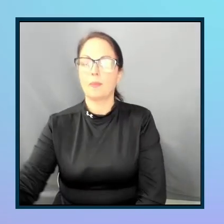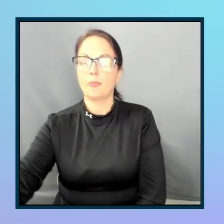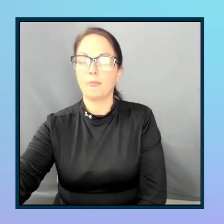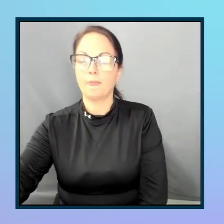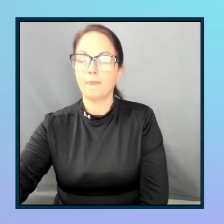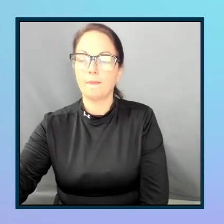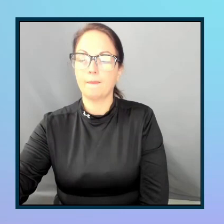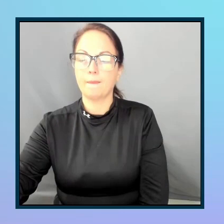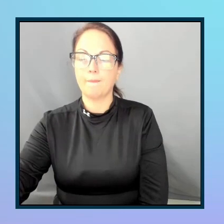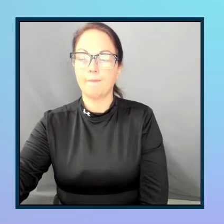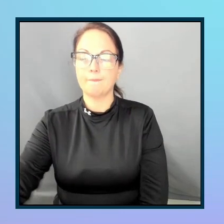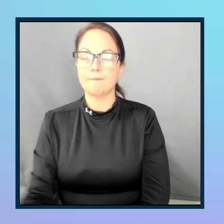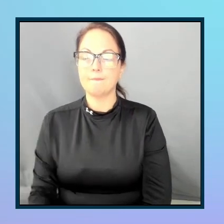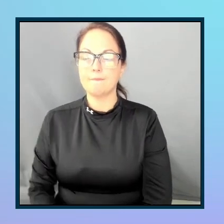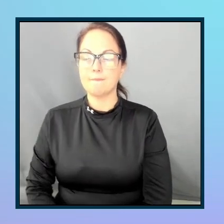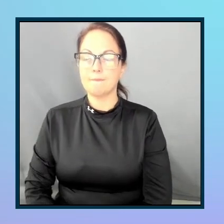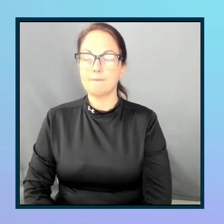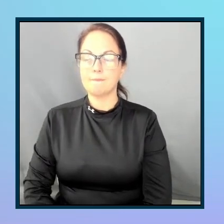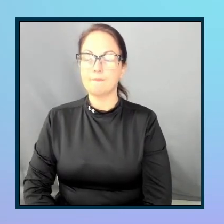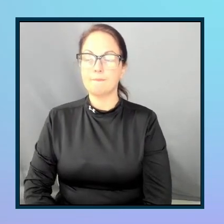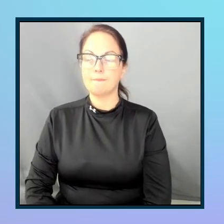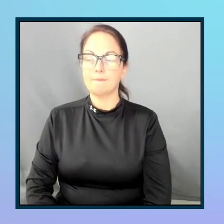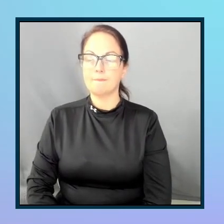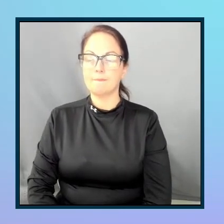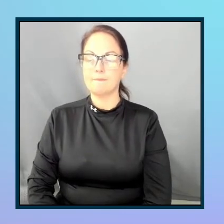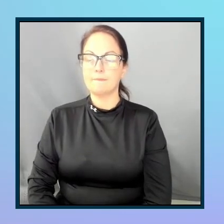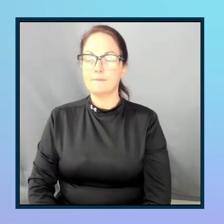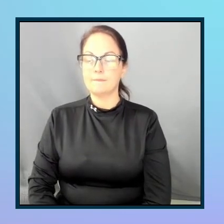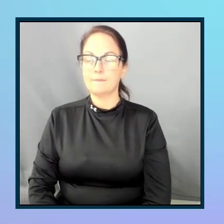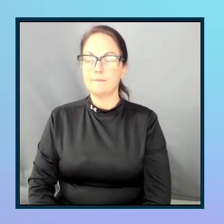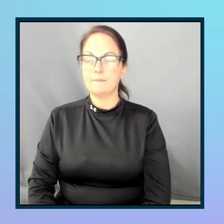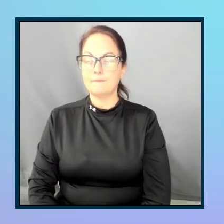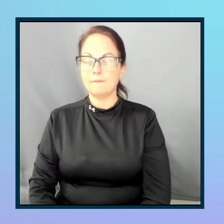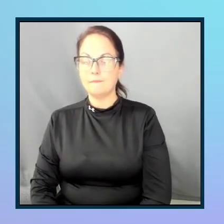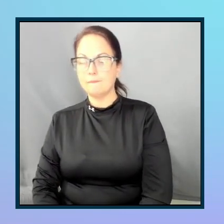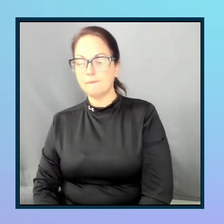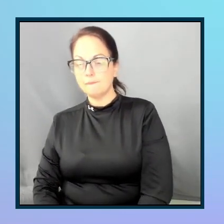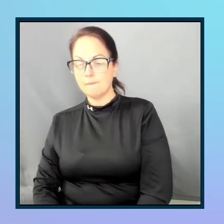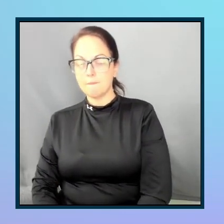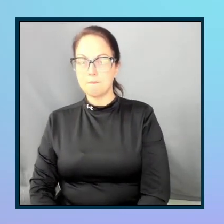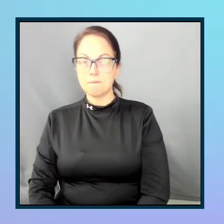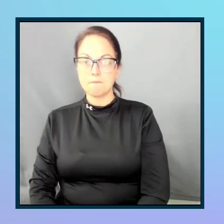All right. This next one is about not necessarily accessibility related,